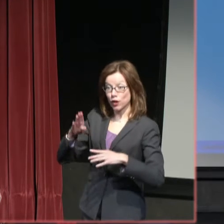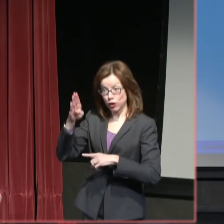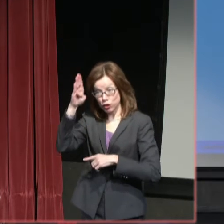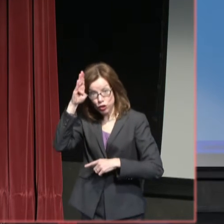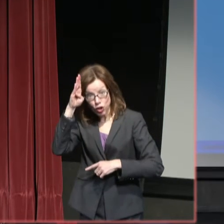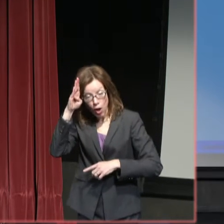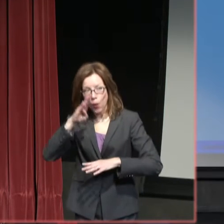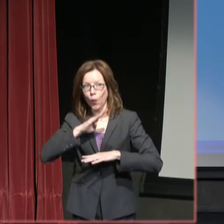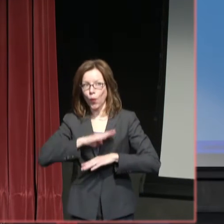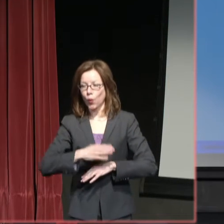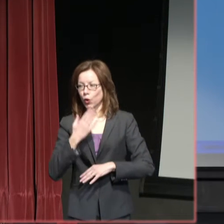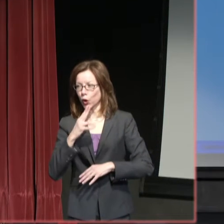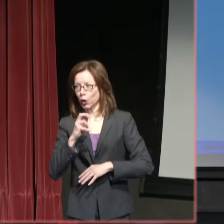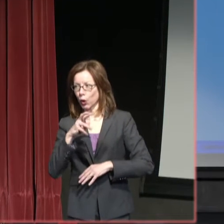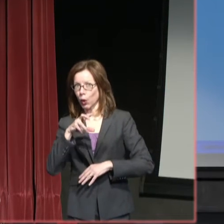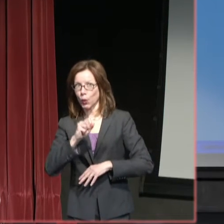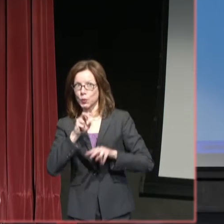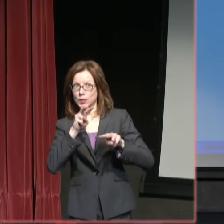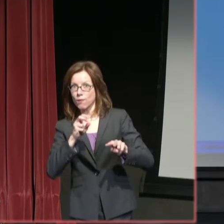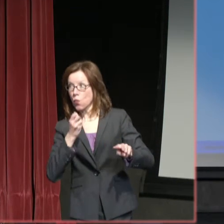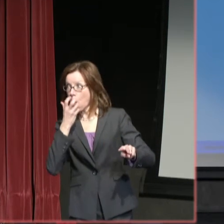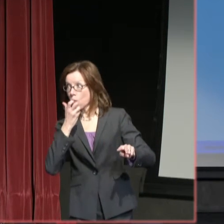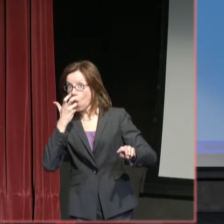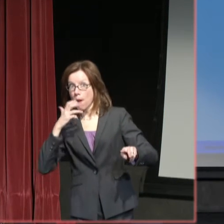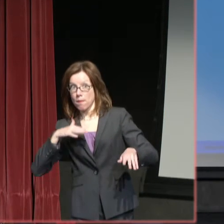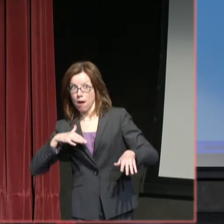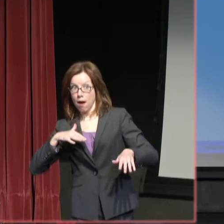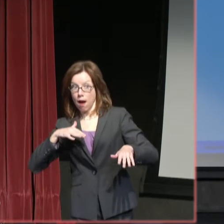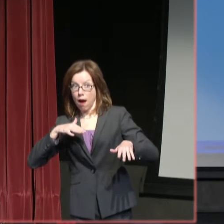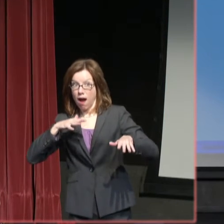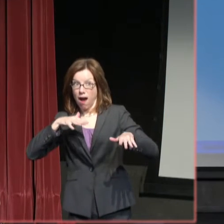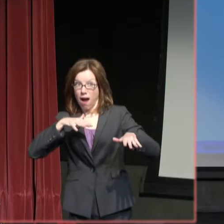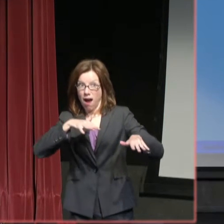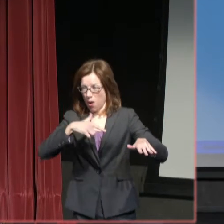good news, at the current rate of global warming, we should be able to just swim over there